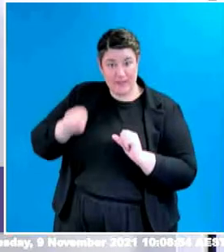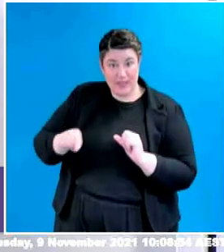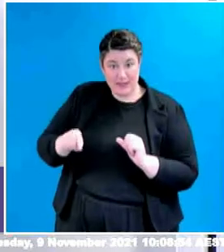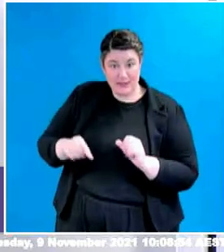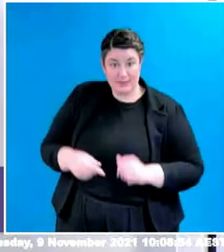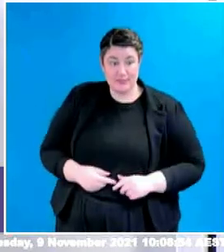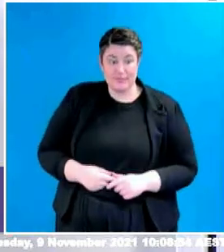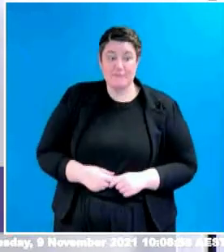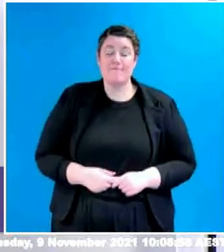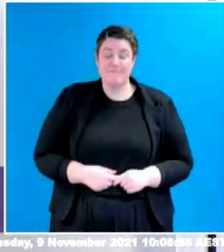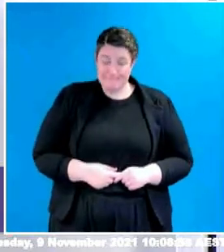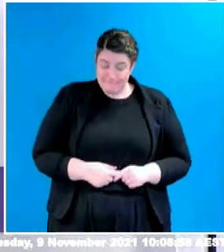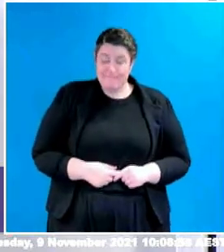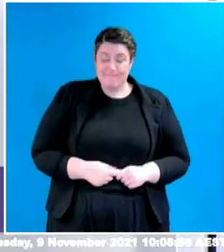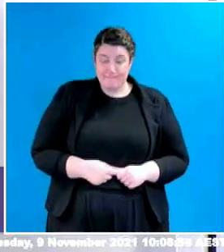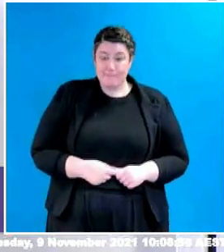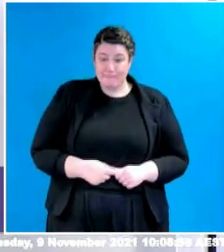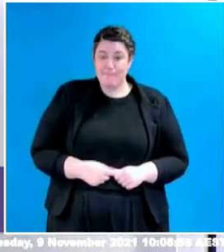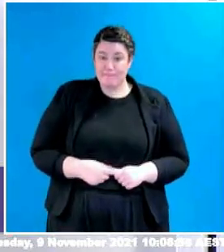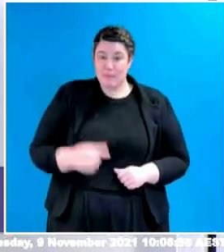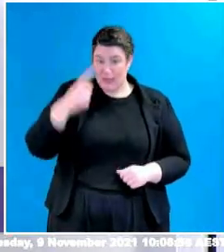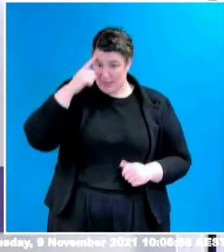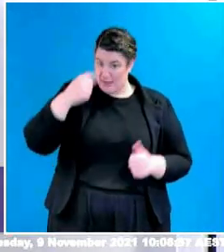I think the success definitely has been in the legislature